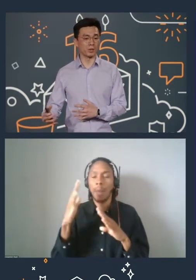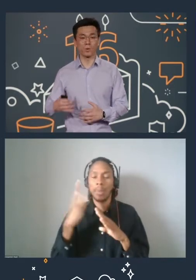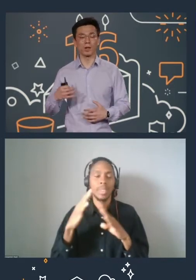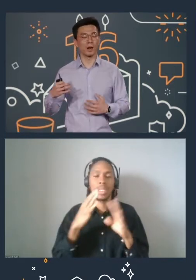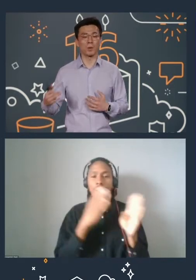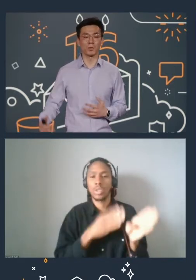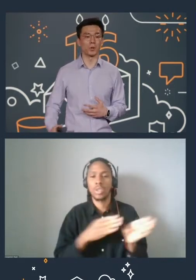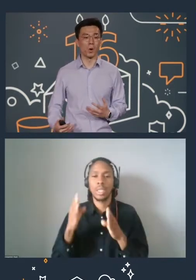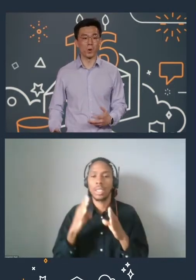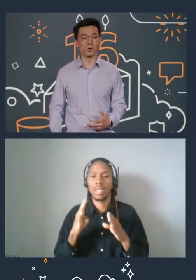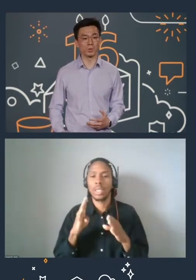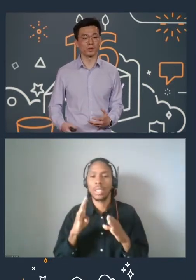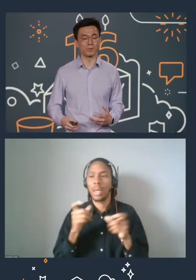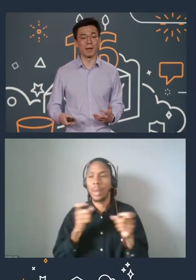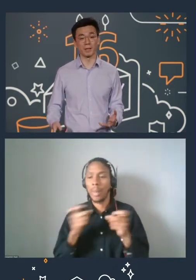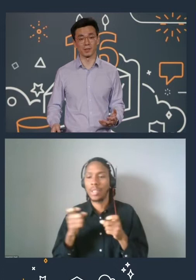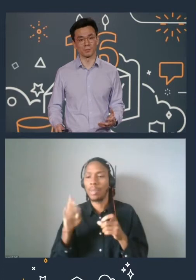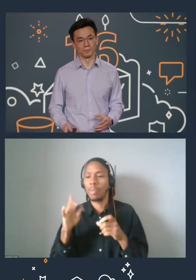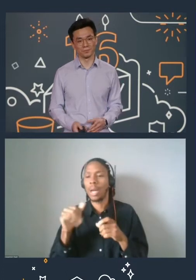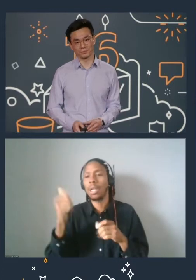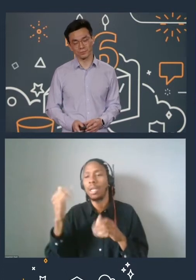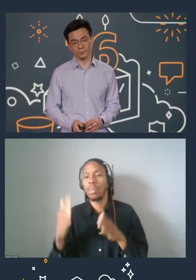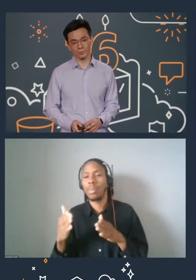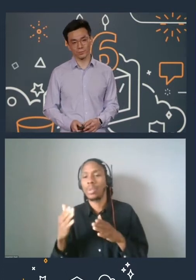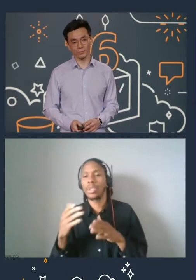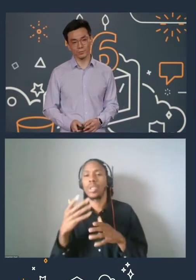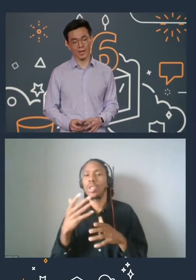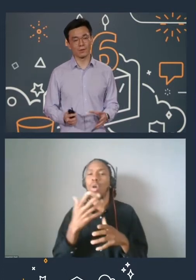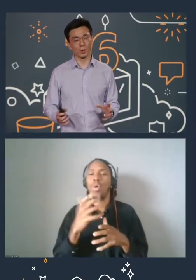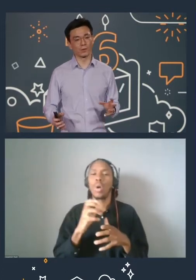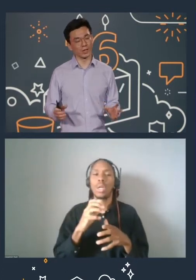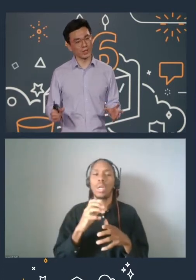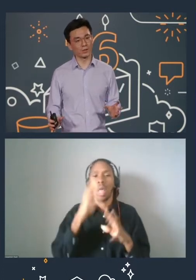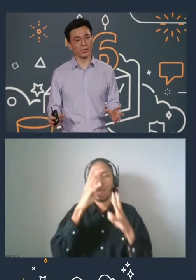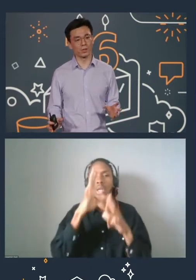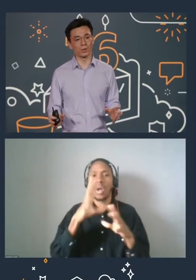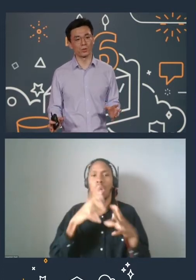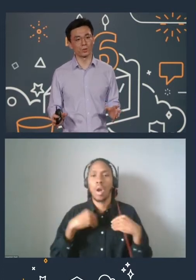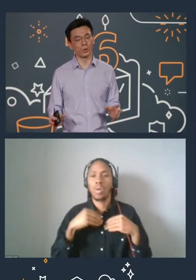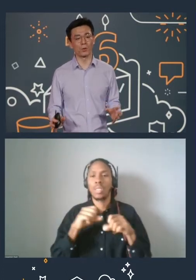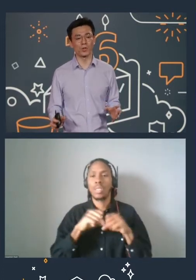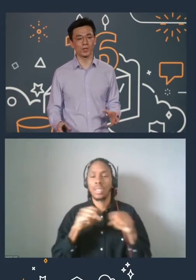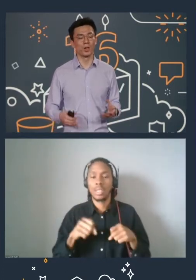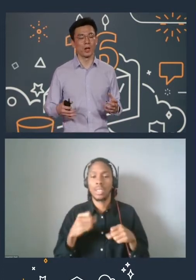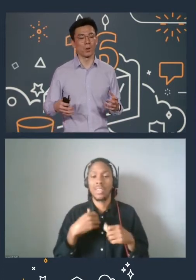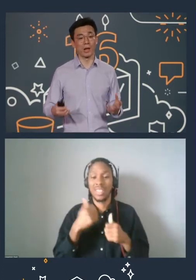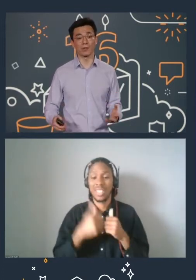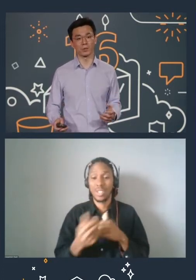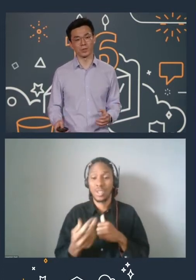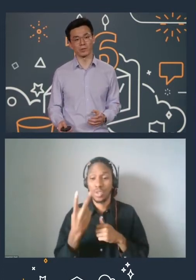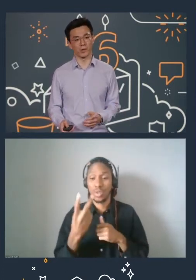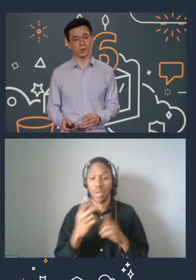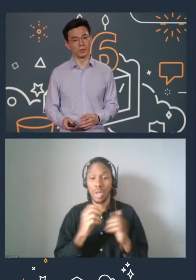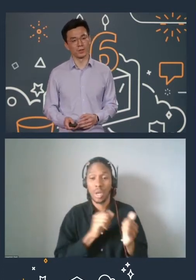you don't wanna come up with your own sort of mechanism. And for each of these two approaches, we have a solution for you.